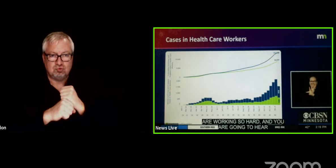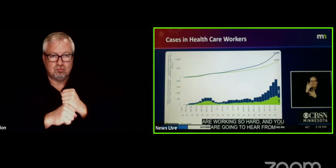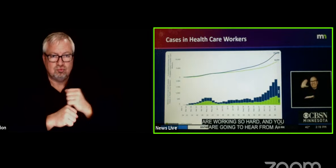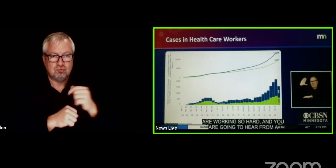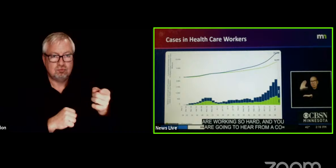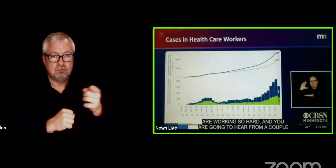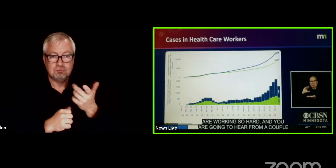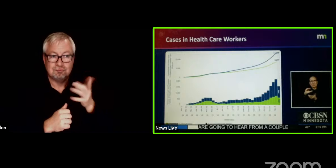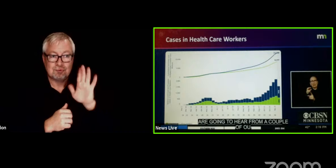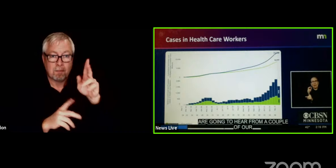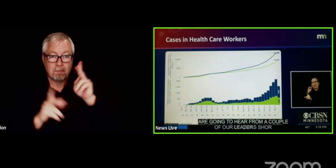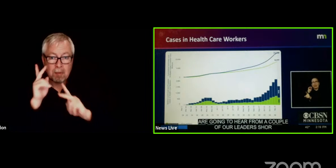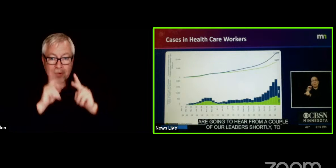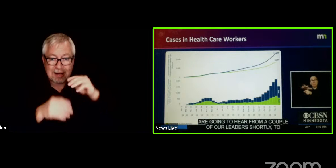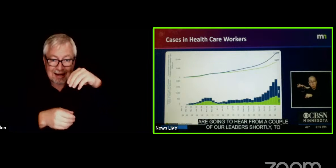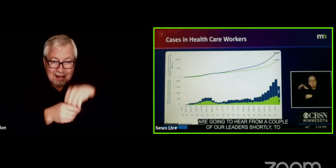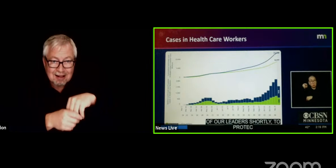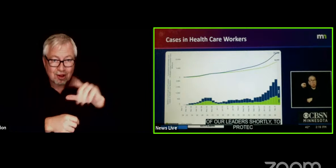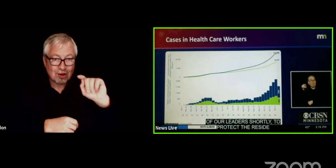REALLY THREATENS TO UNDERMINE THAT PROCESS.